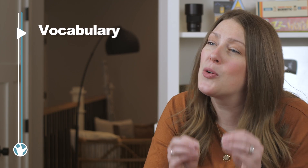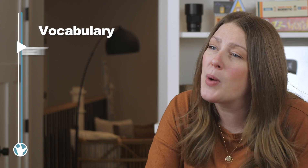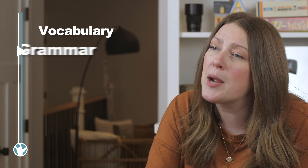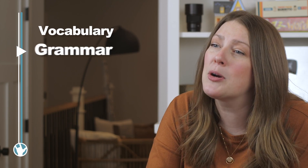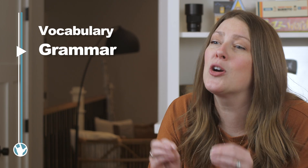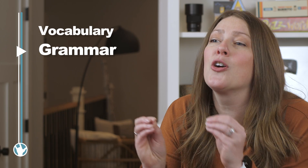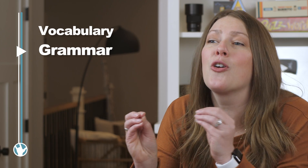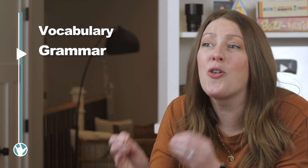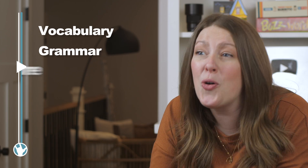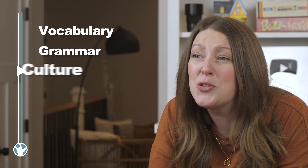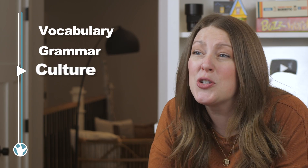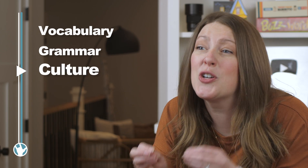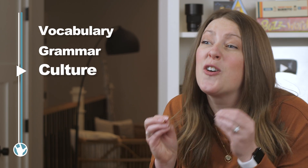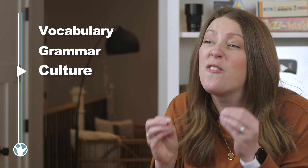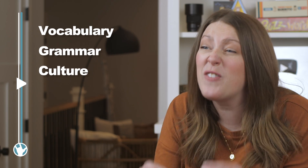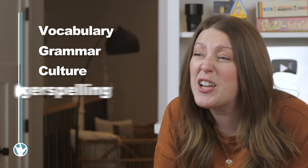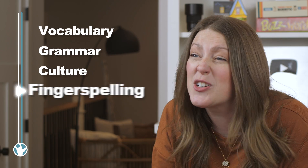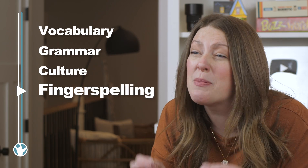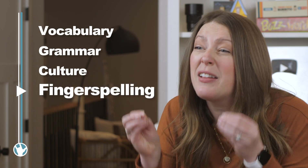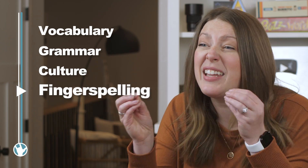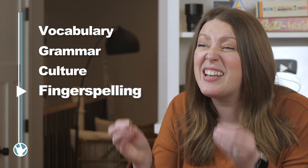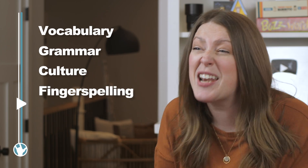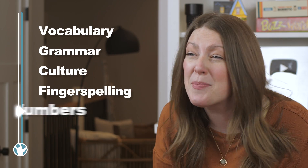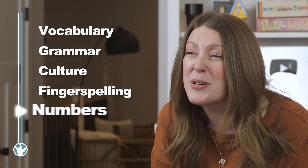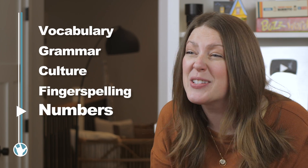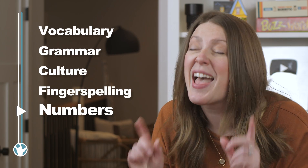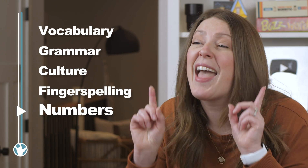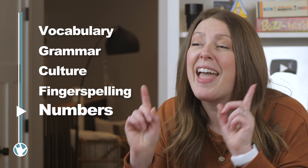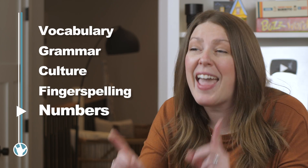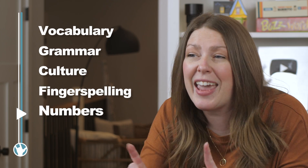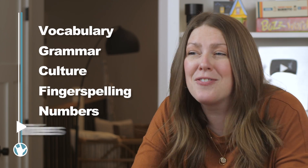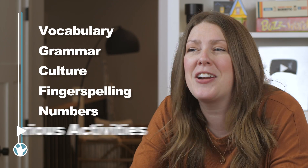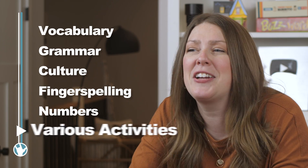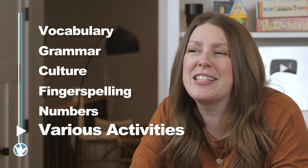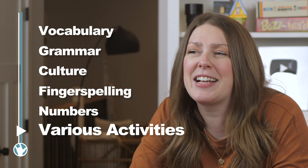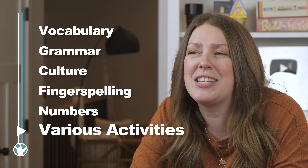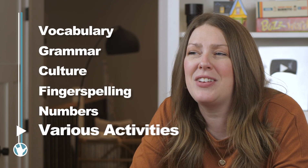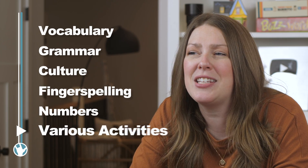grammar, culture, fingerspelling, numbers, and various activities.